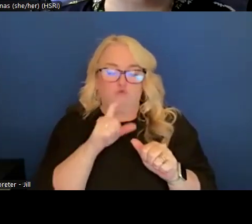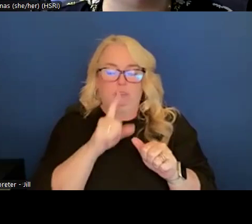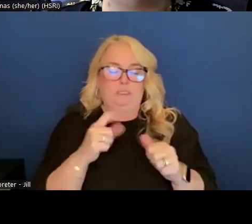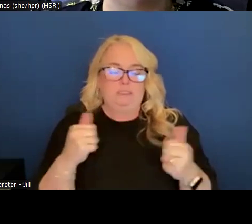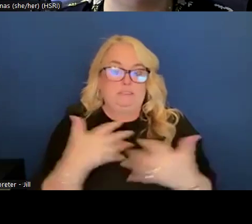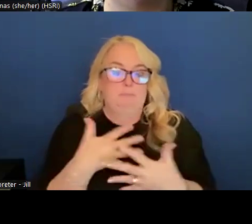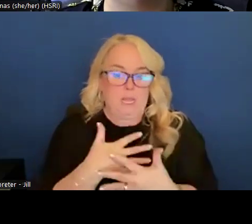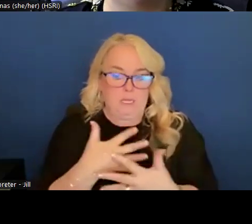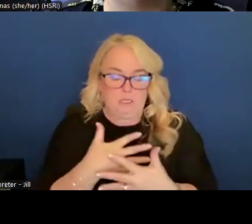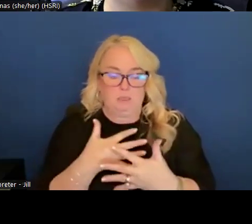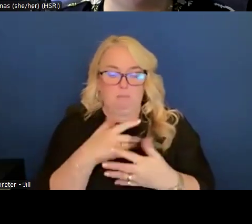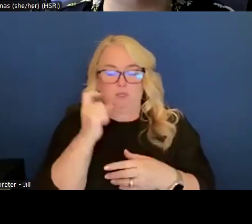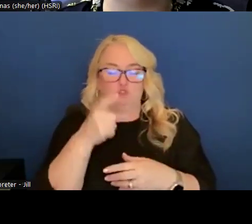actually going on in your state.